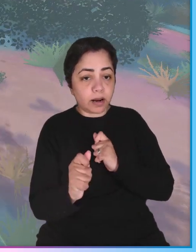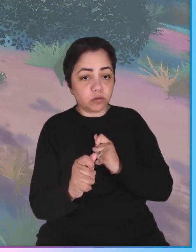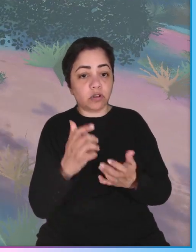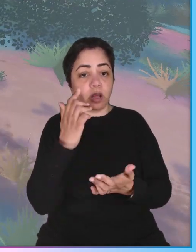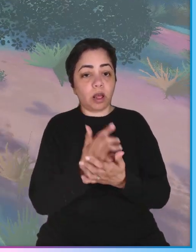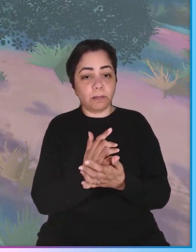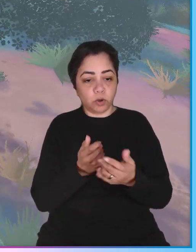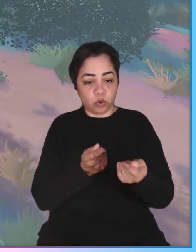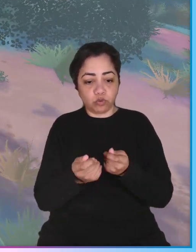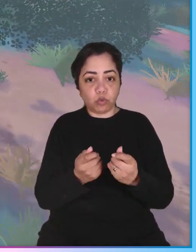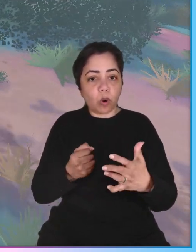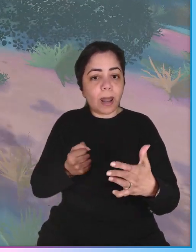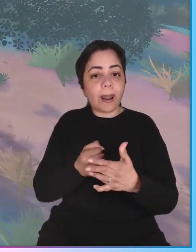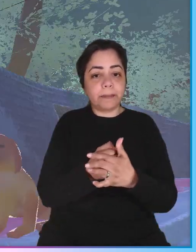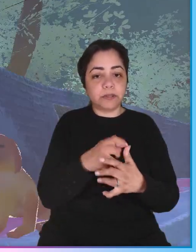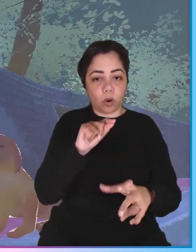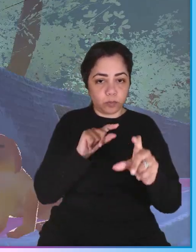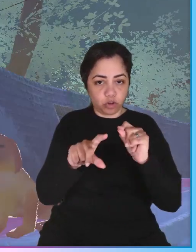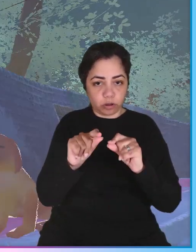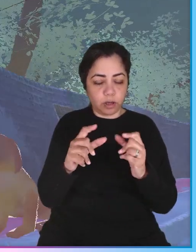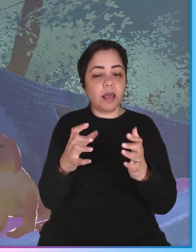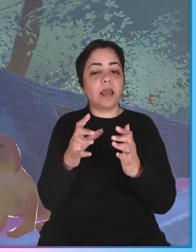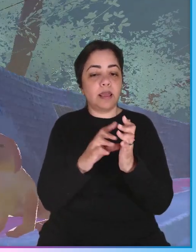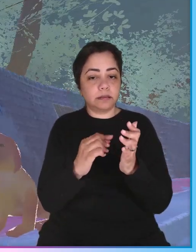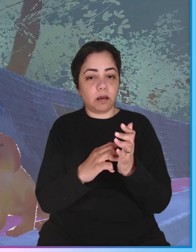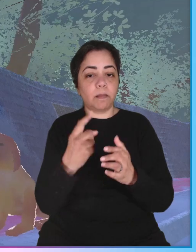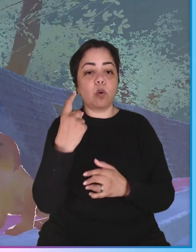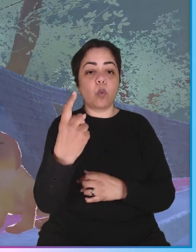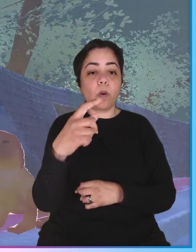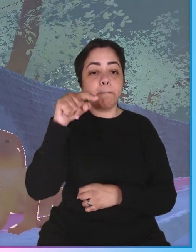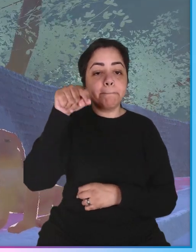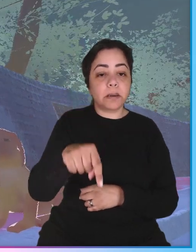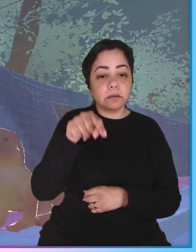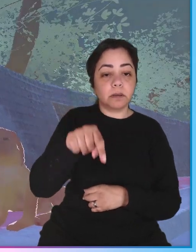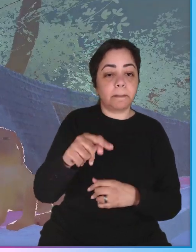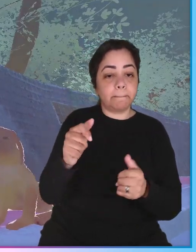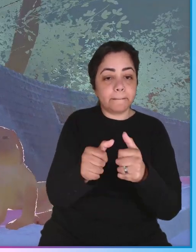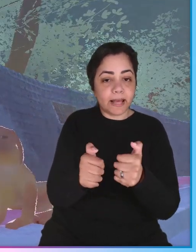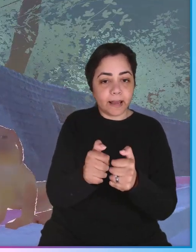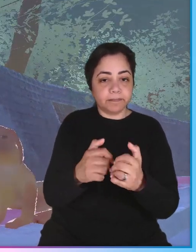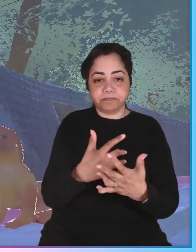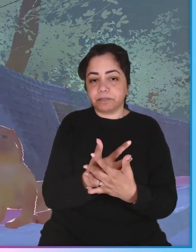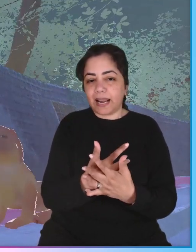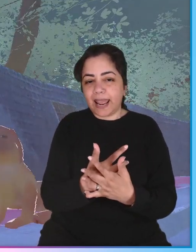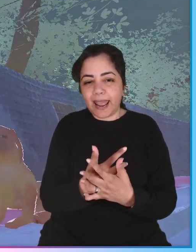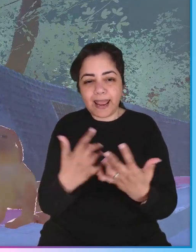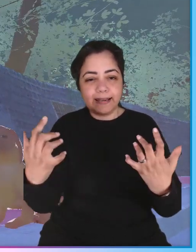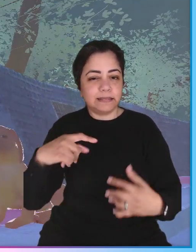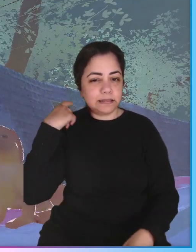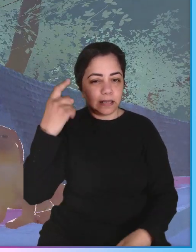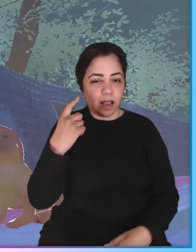wishlist it on Steam, or become a member on Ko-Fi where I share frequent updates about Himig and other things.